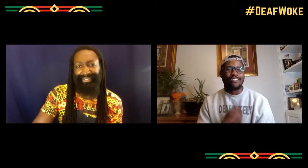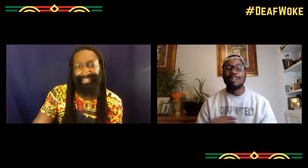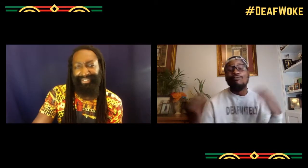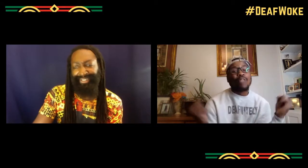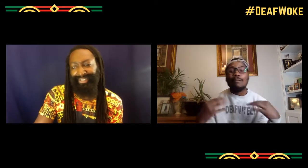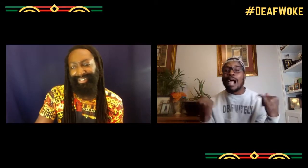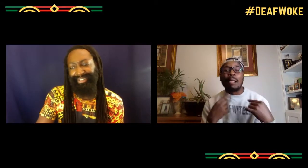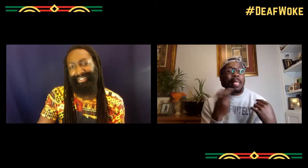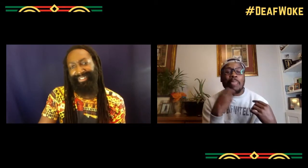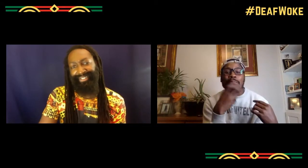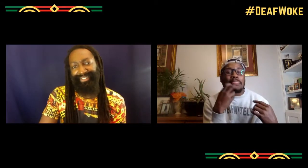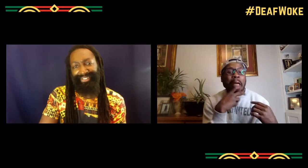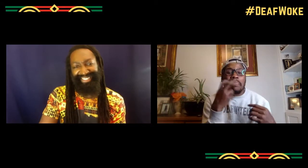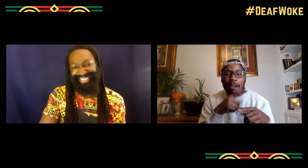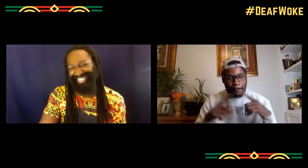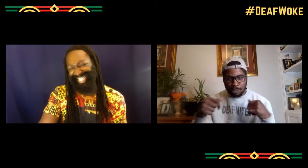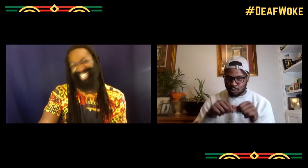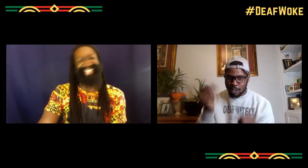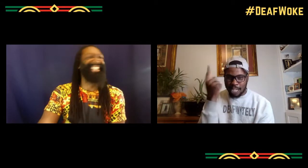there's more flexibility in the way to communicate.